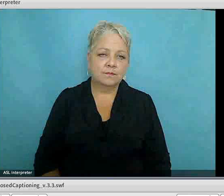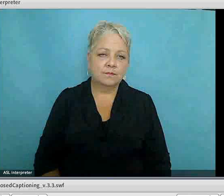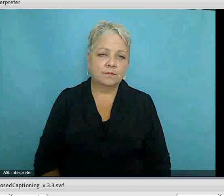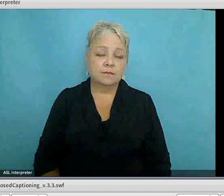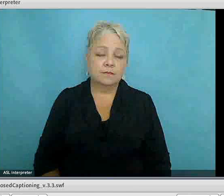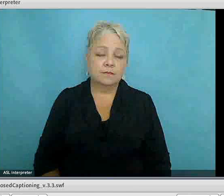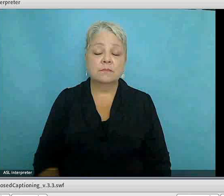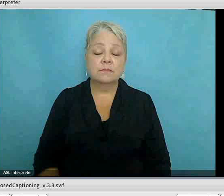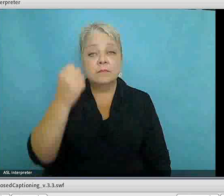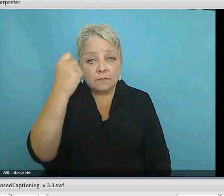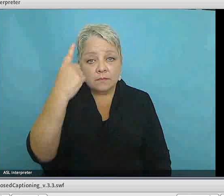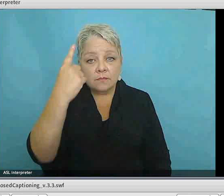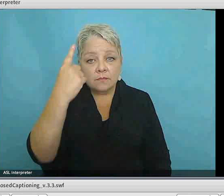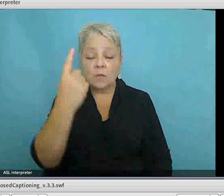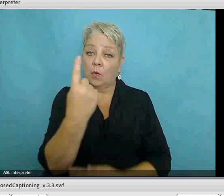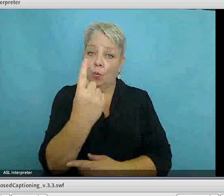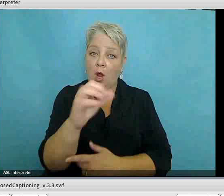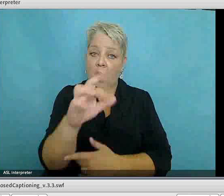One Care is a choice.